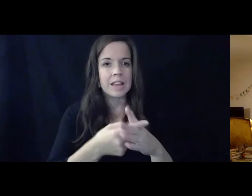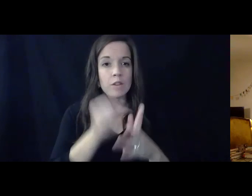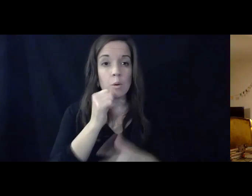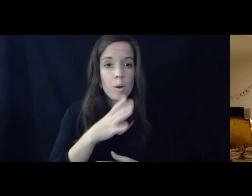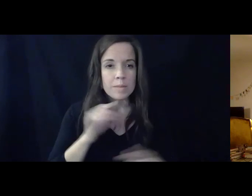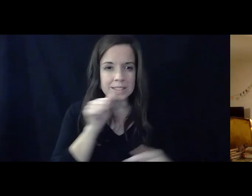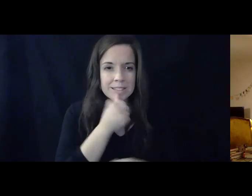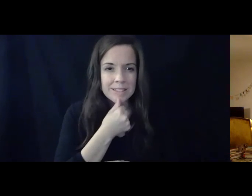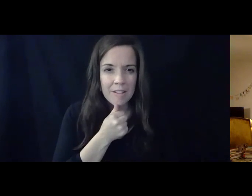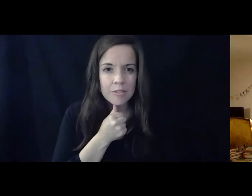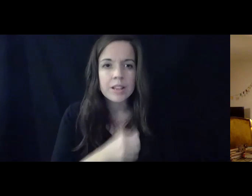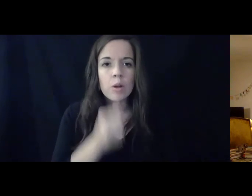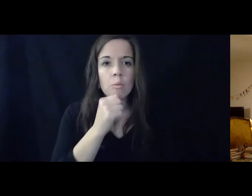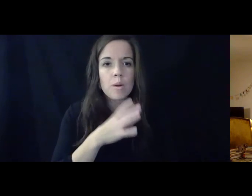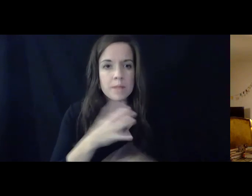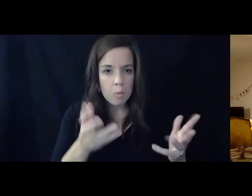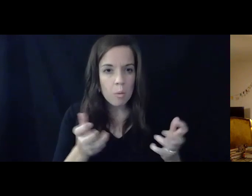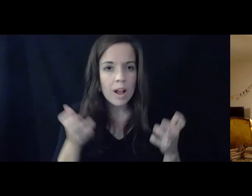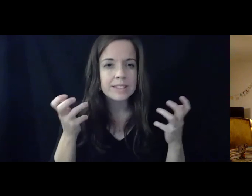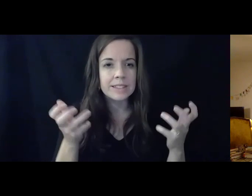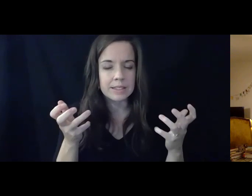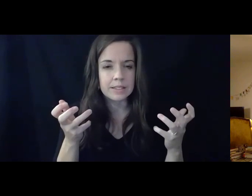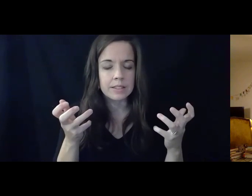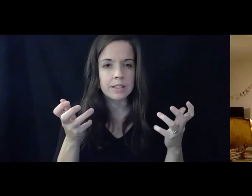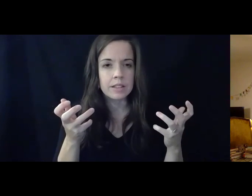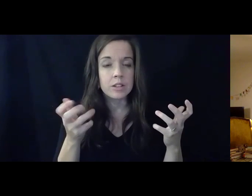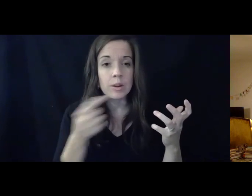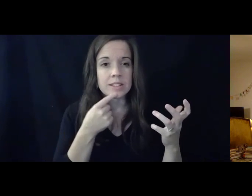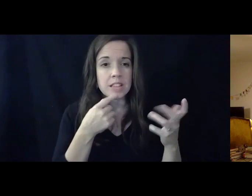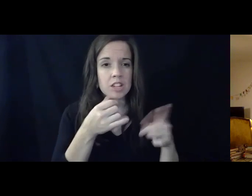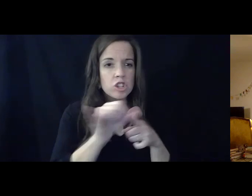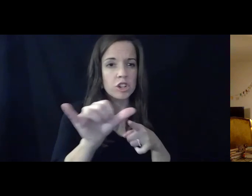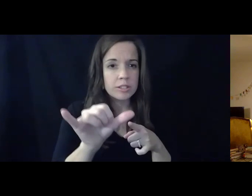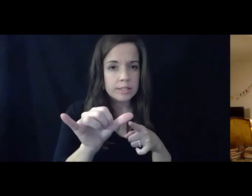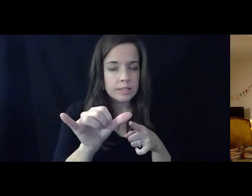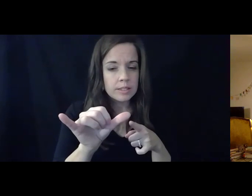because a woman wanted. So he said cursed. And then he said blessed—